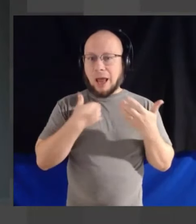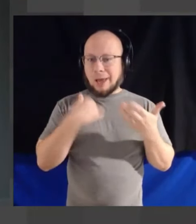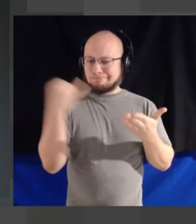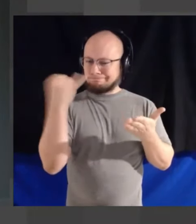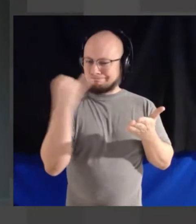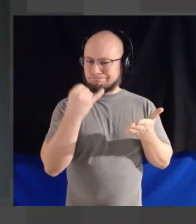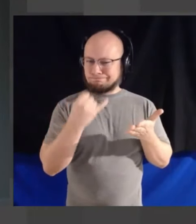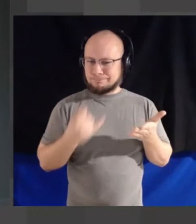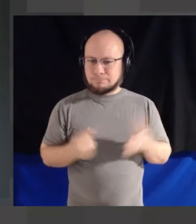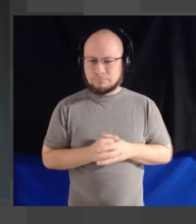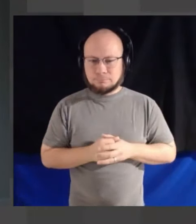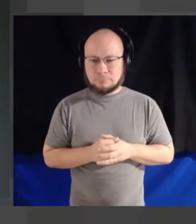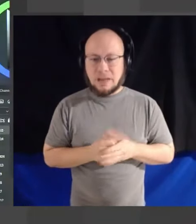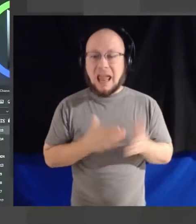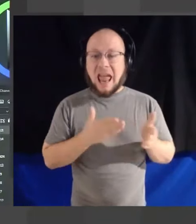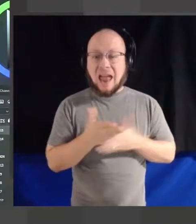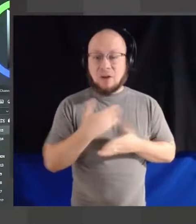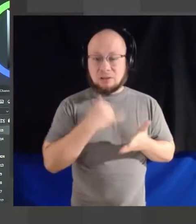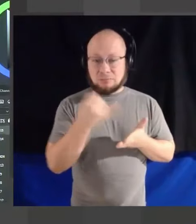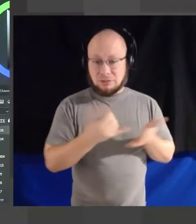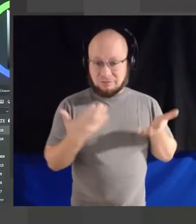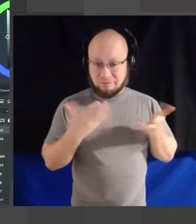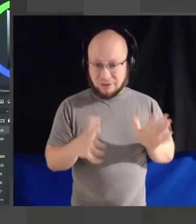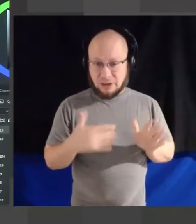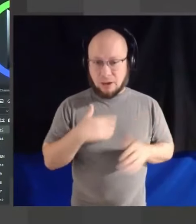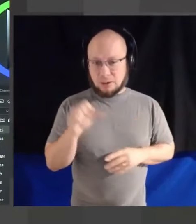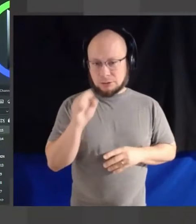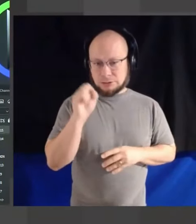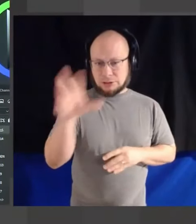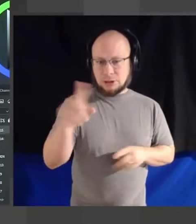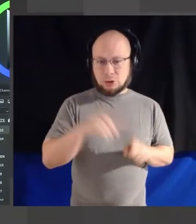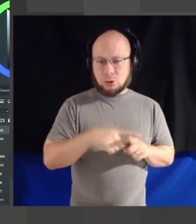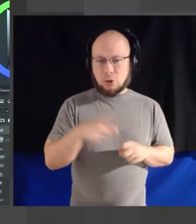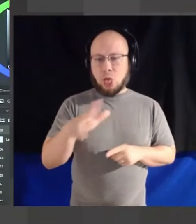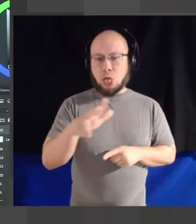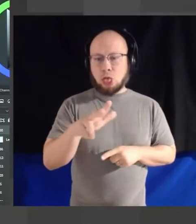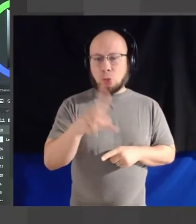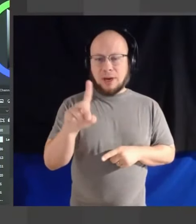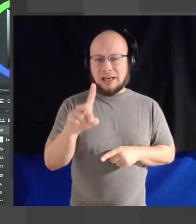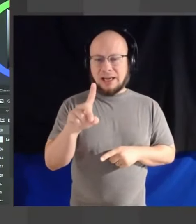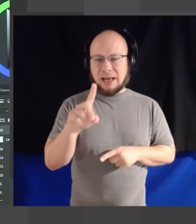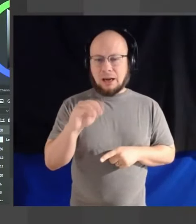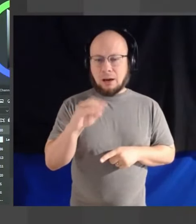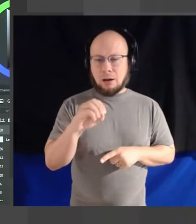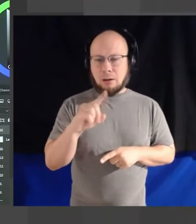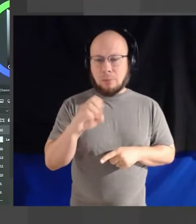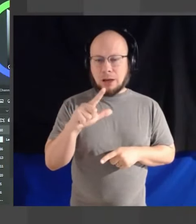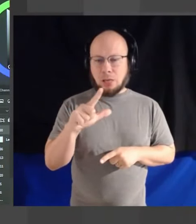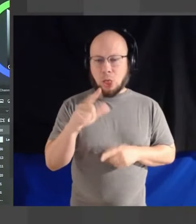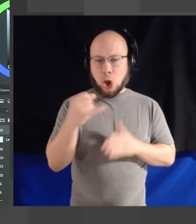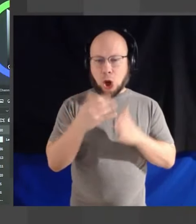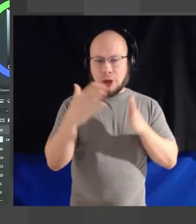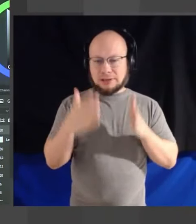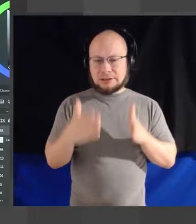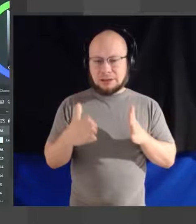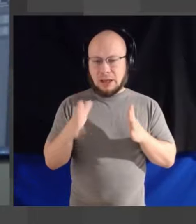START SKETCHING IT. ONCE A SKETCH IS FINISHED I SEND EVERYTHING TO THE 3-D ARTIST